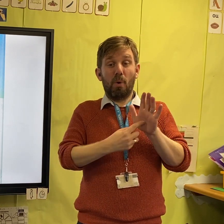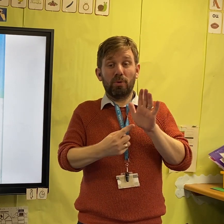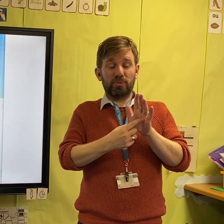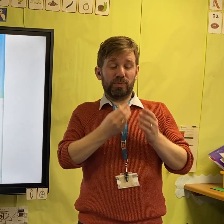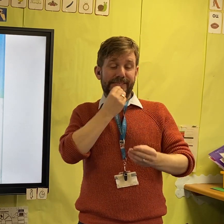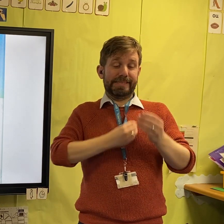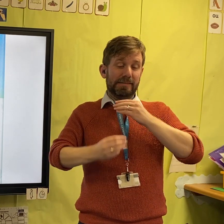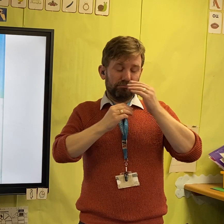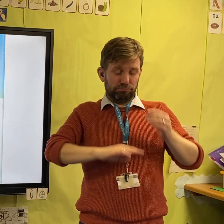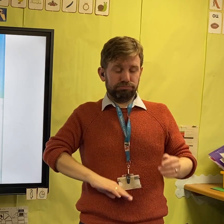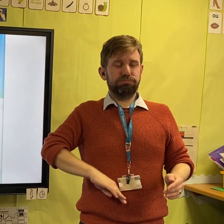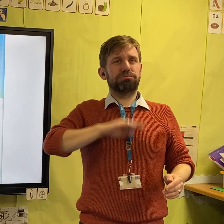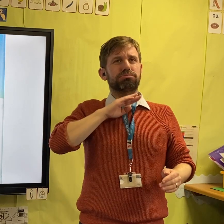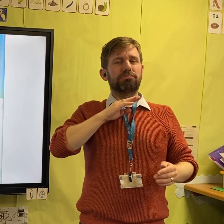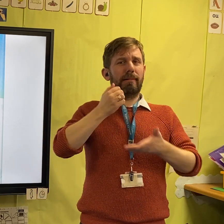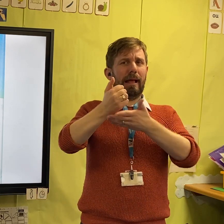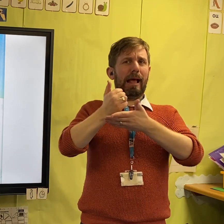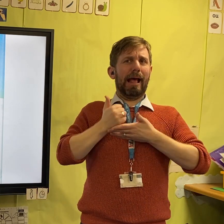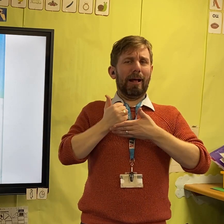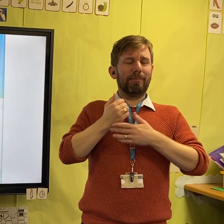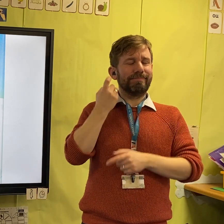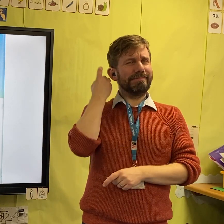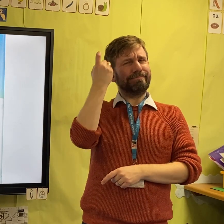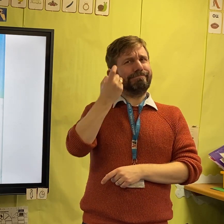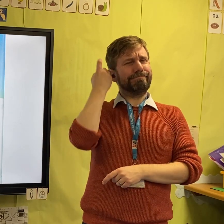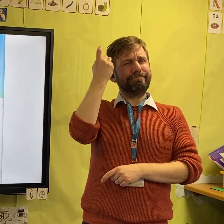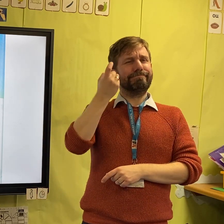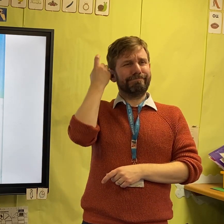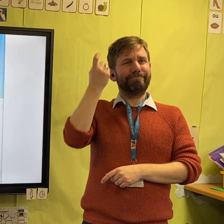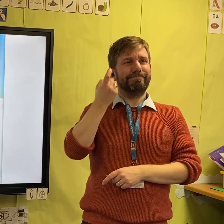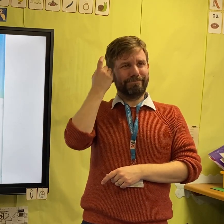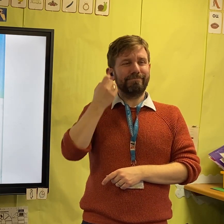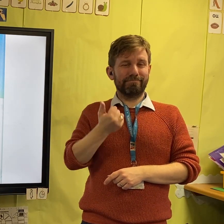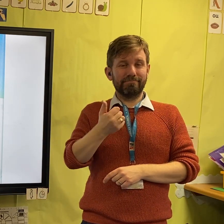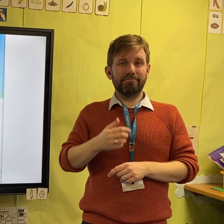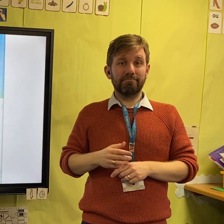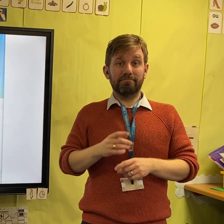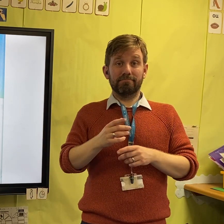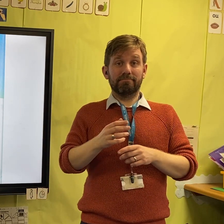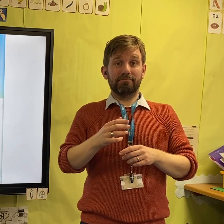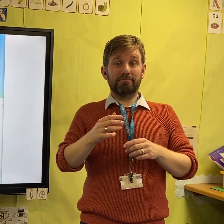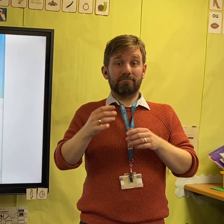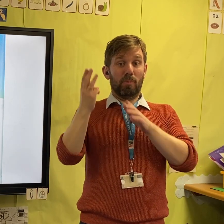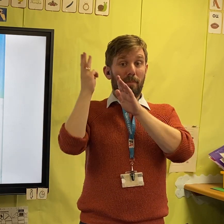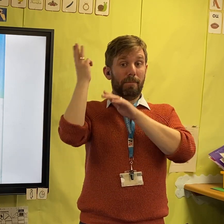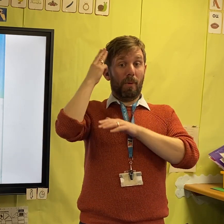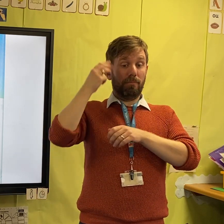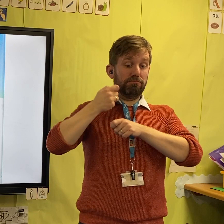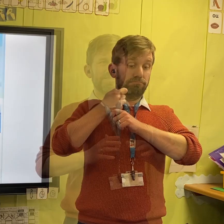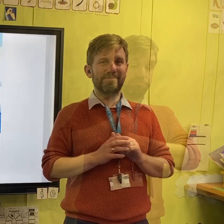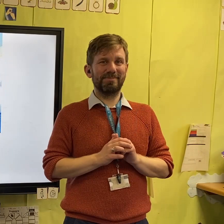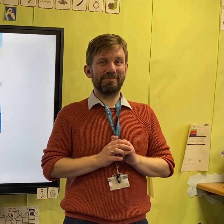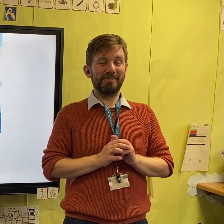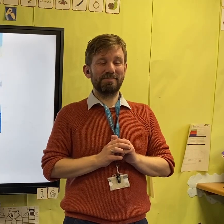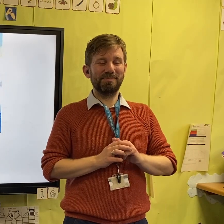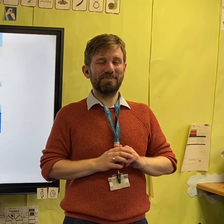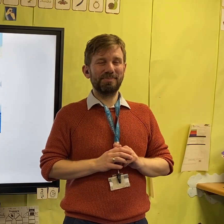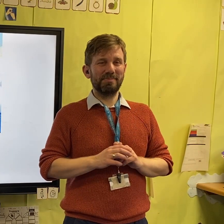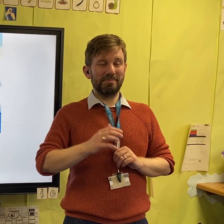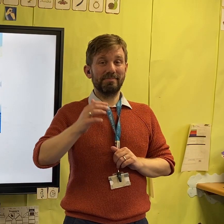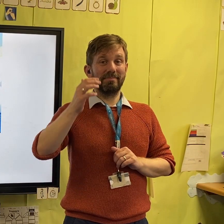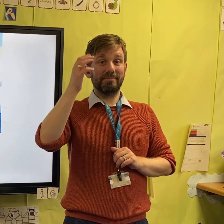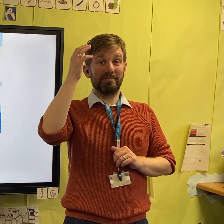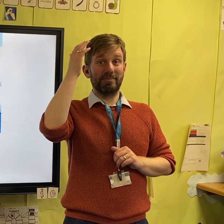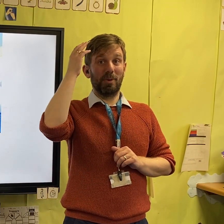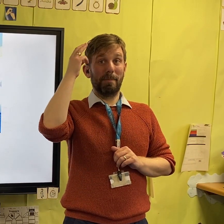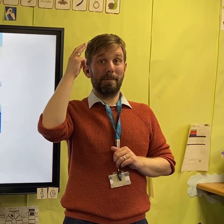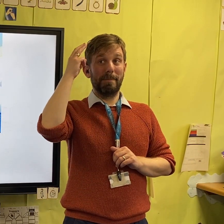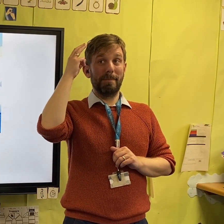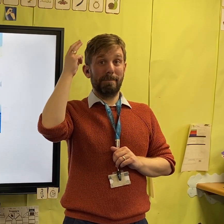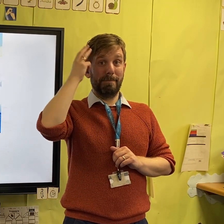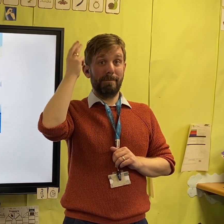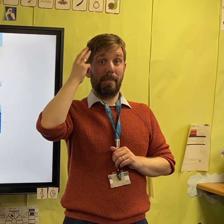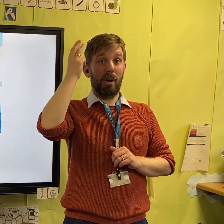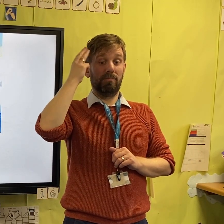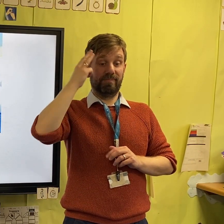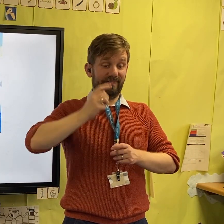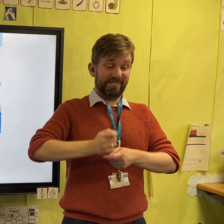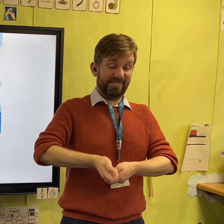why? Because it's really important to have a full tummy when you're asking such big questions.